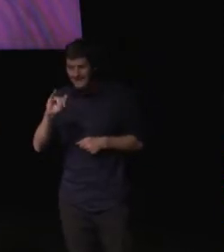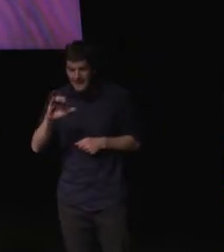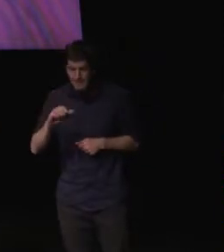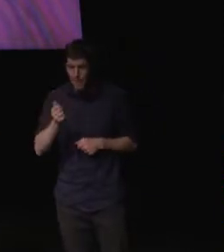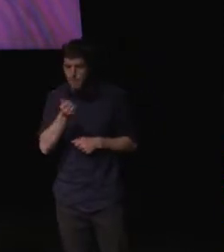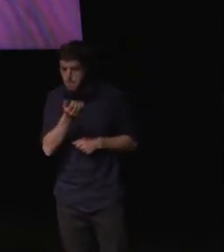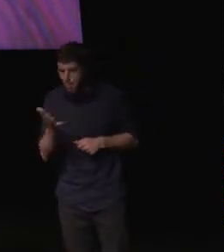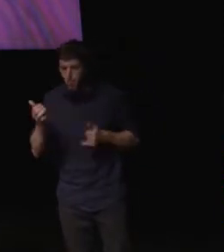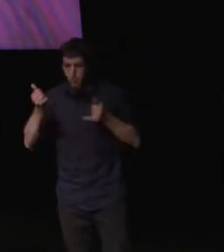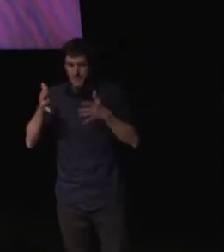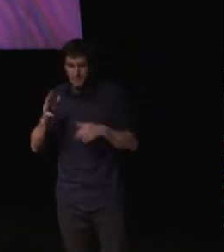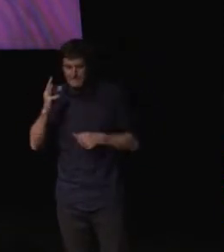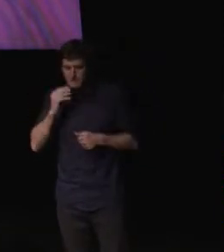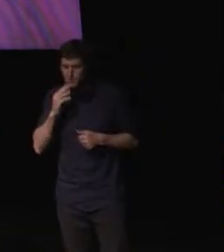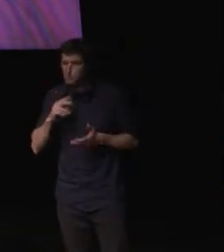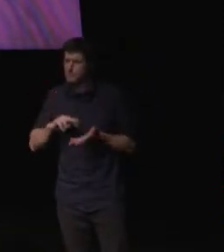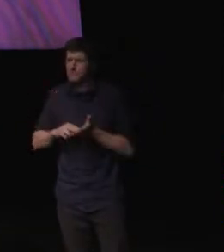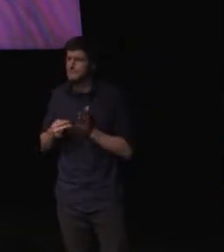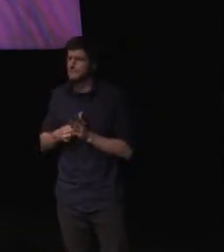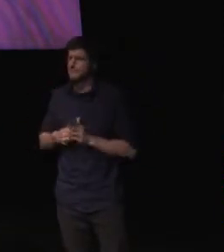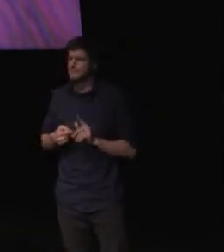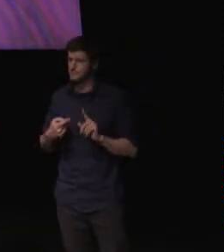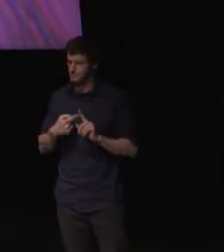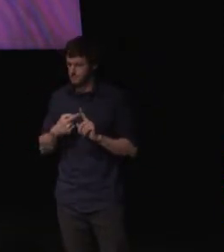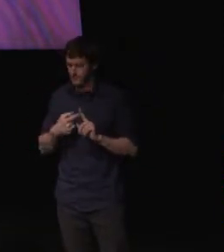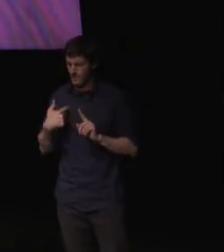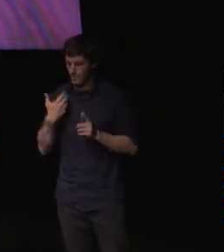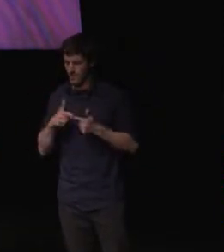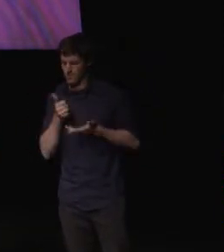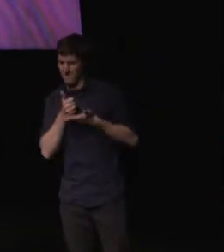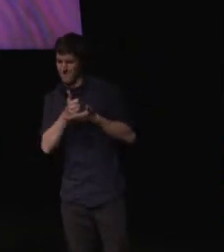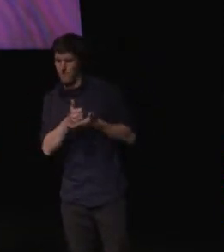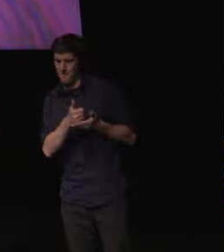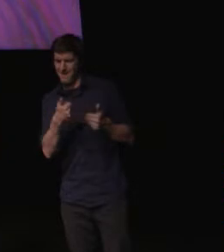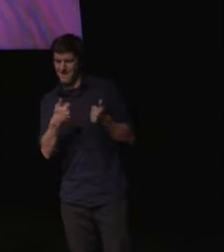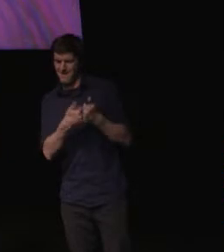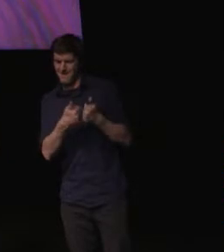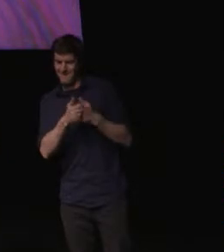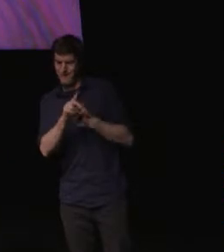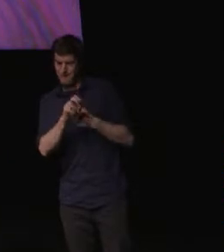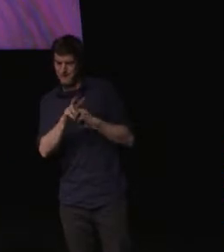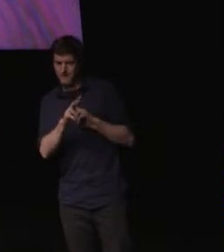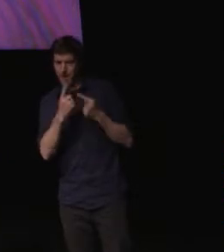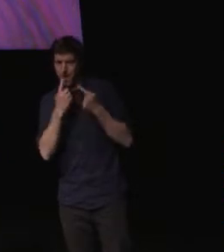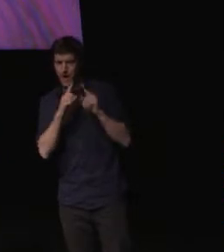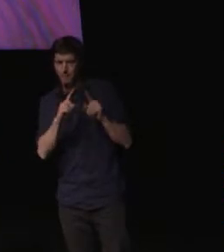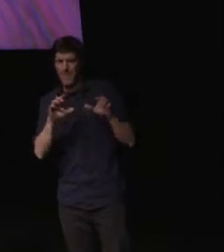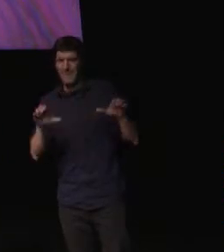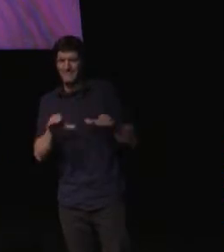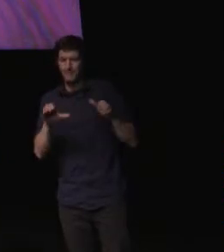We think about helping game that's accomplished in activity loop, a multiplayer, not in an addicting way,